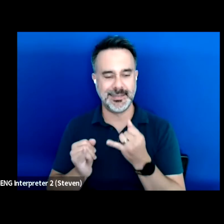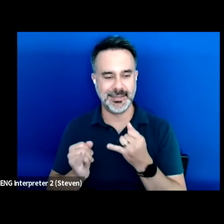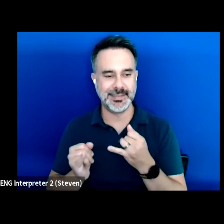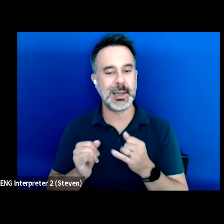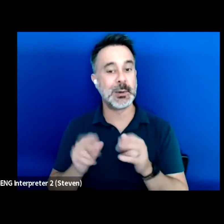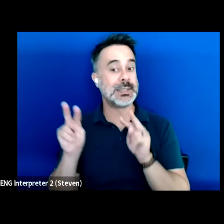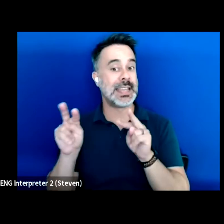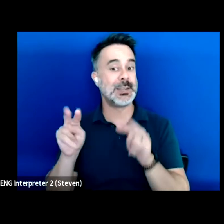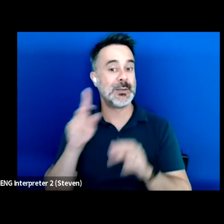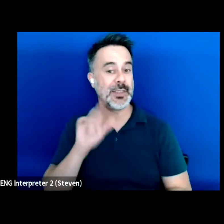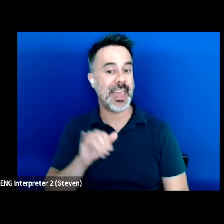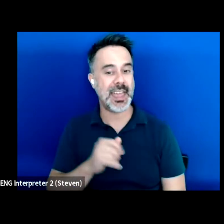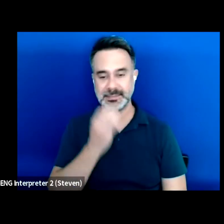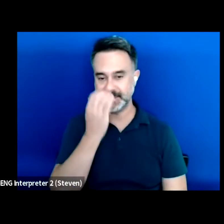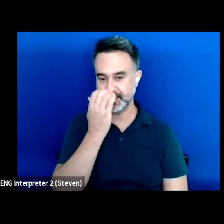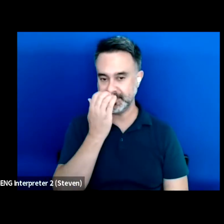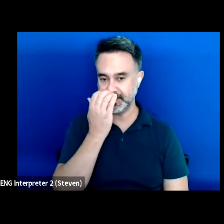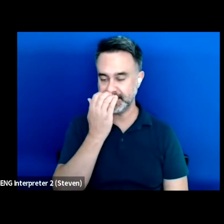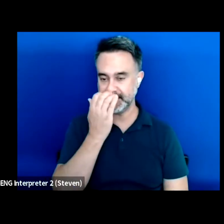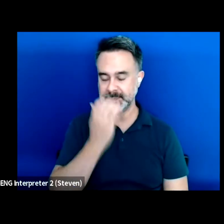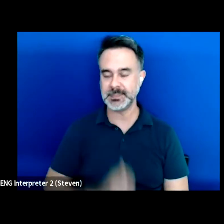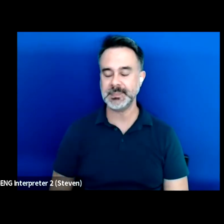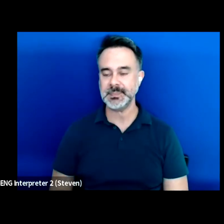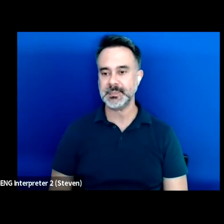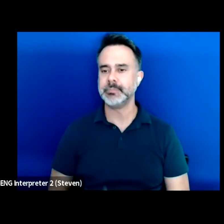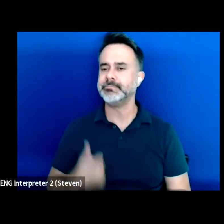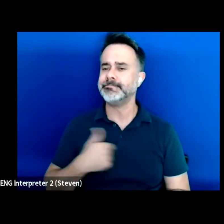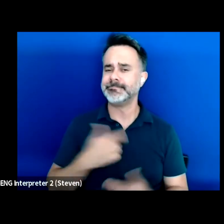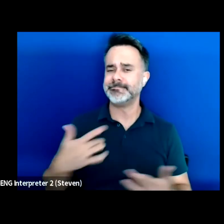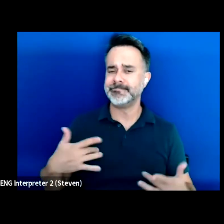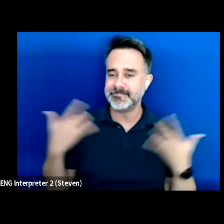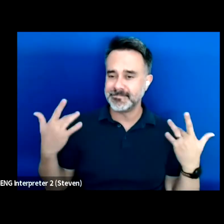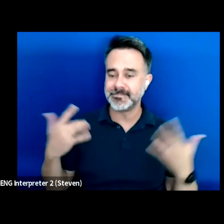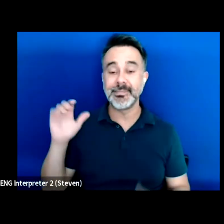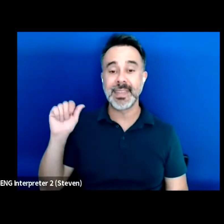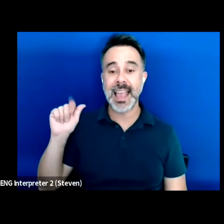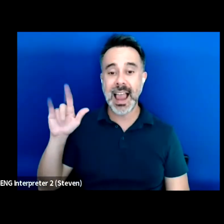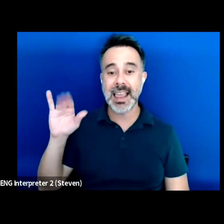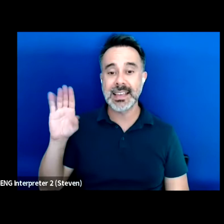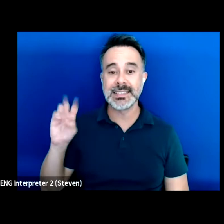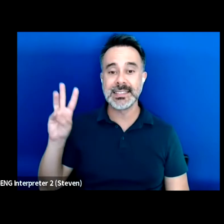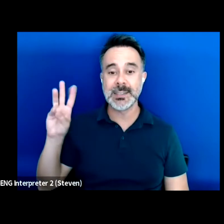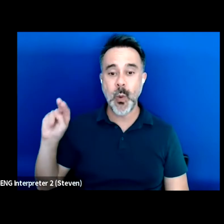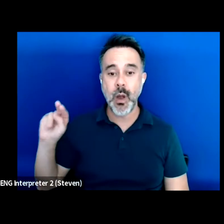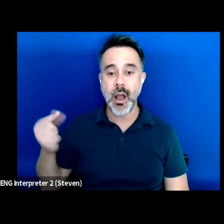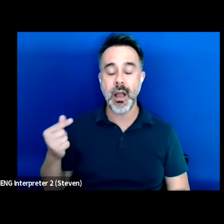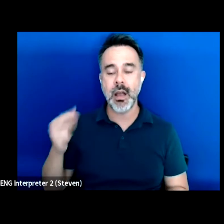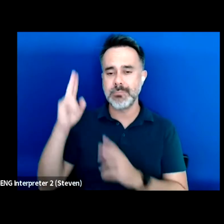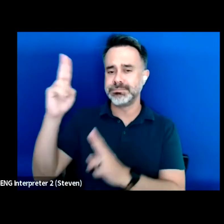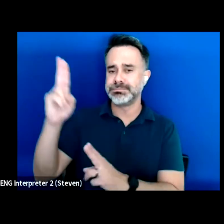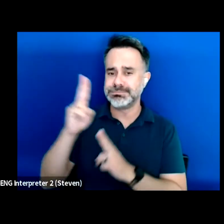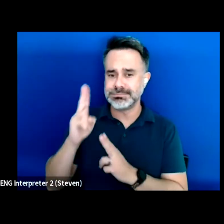I am a disabled Asian-American woman with dark purplish streaked hair.